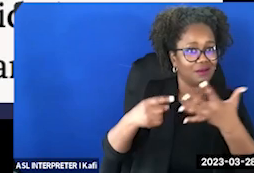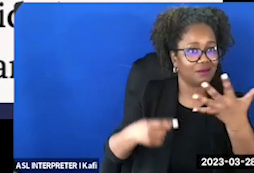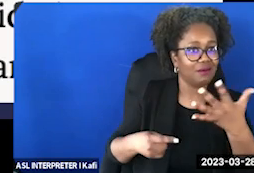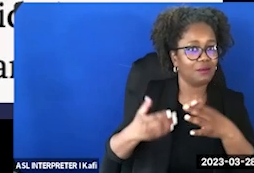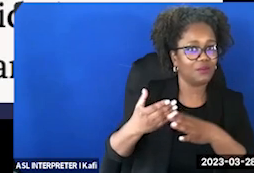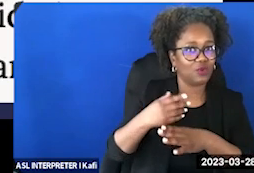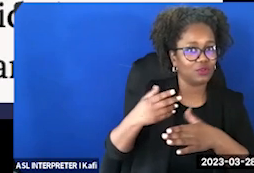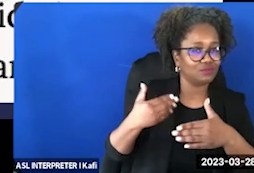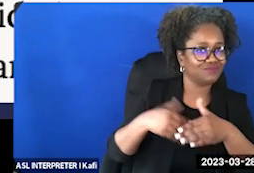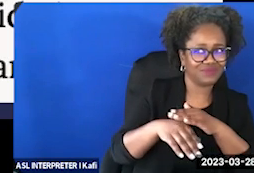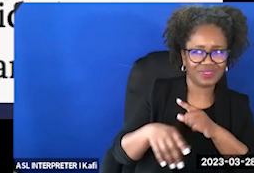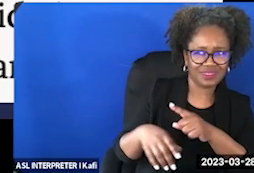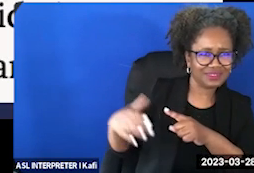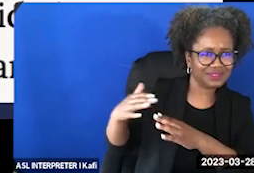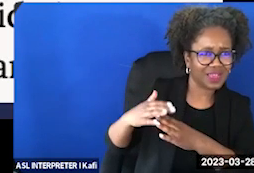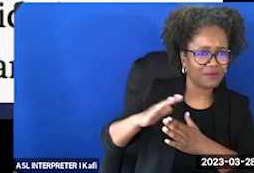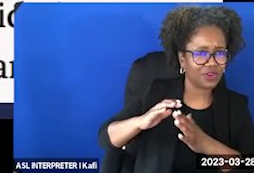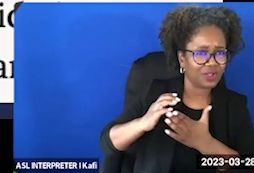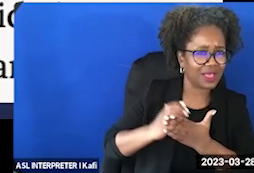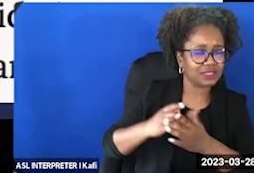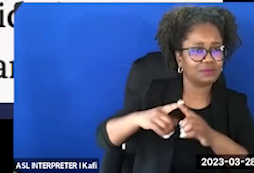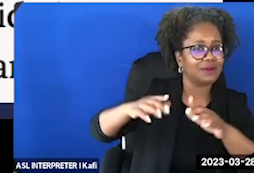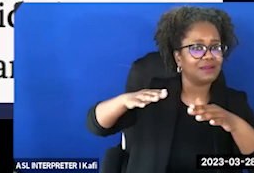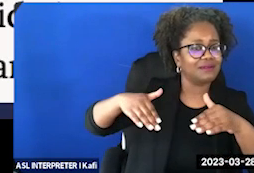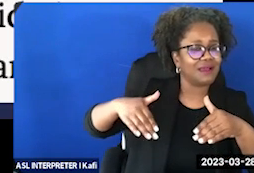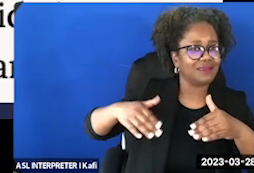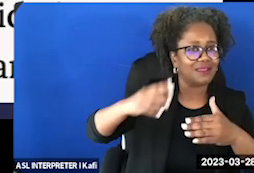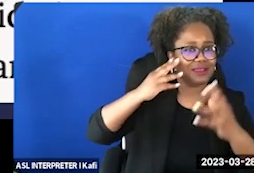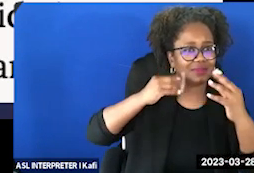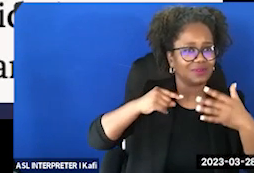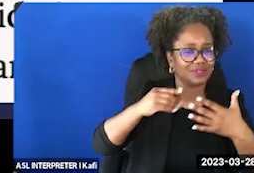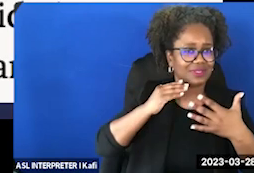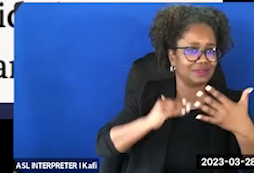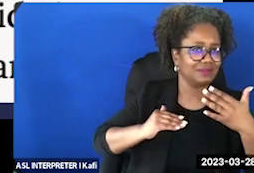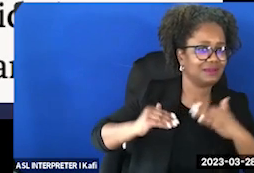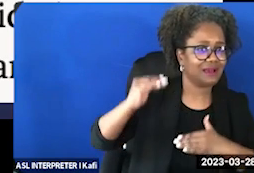Debbie Stine, Science & Technology Policy Academy: what a challenge it can be Debbie Stine, Science & Technology Policy Academy: to get to that that equal playing field.